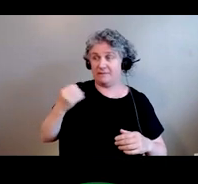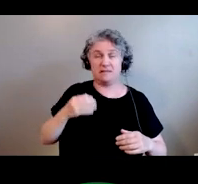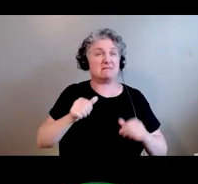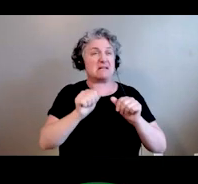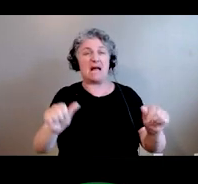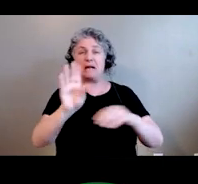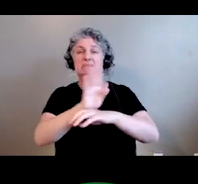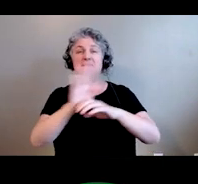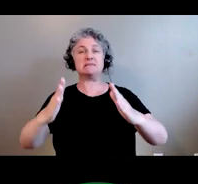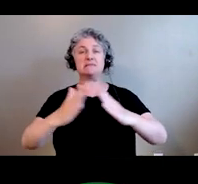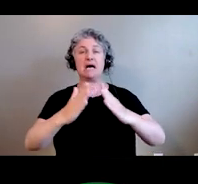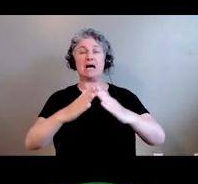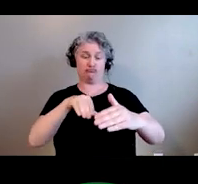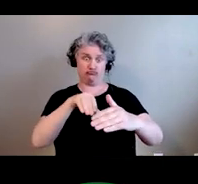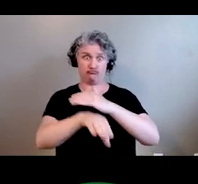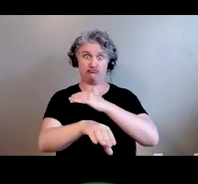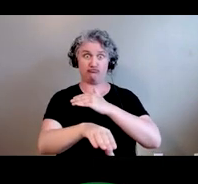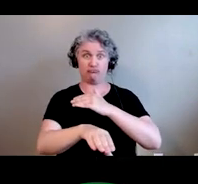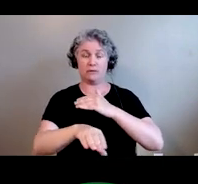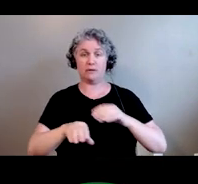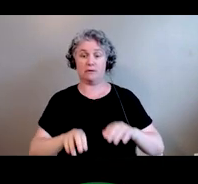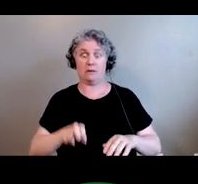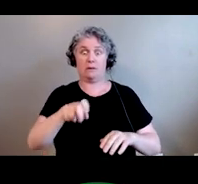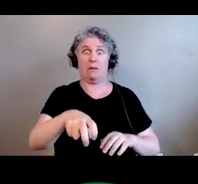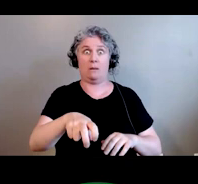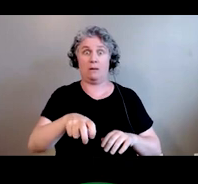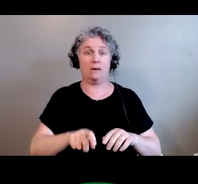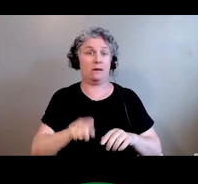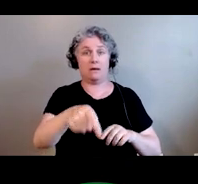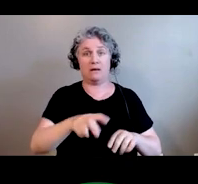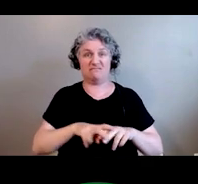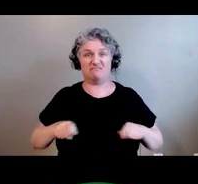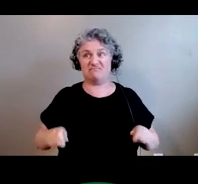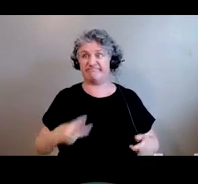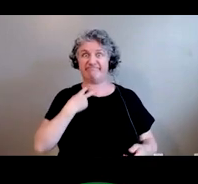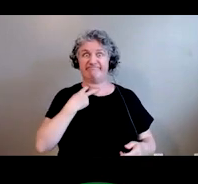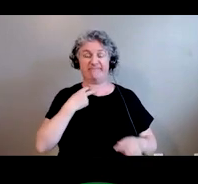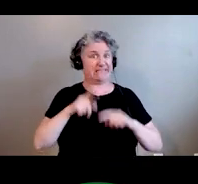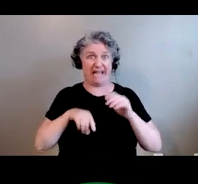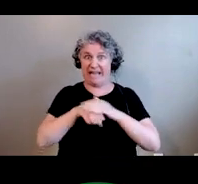He said, I don't complain and you know he said I asked to speak to the manager and I